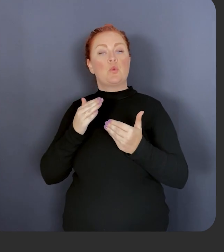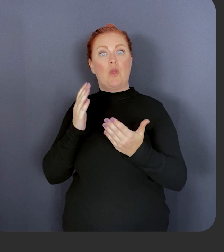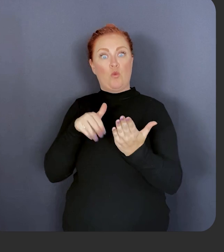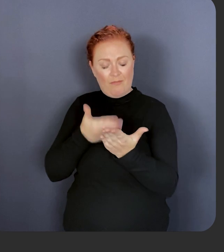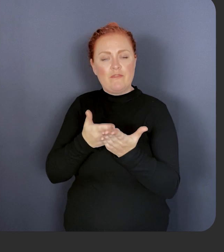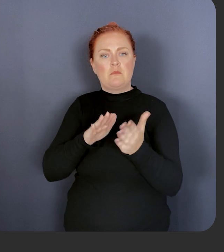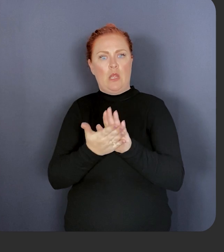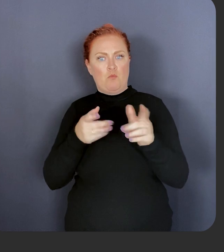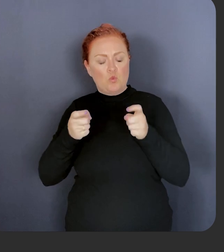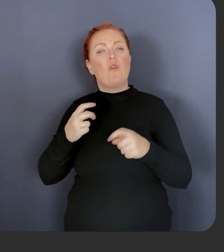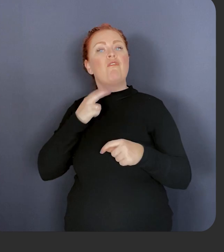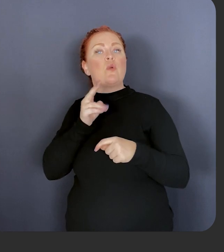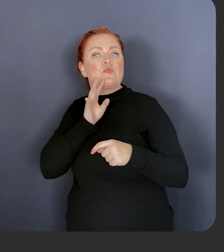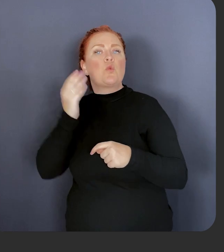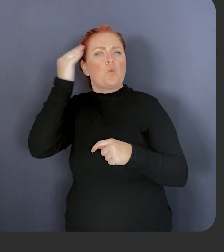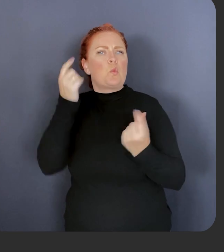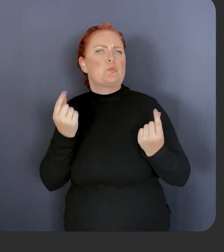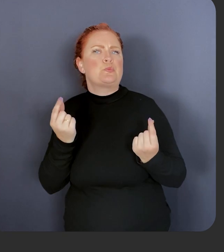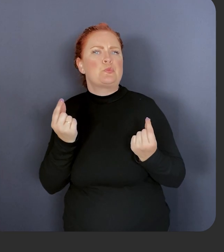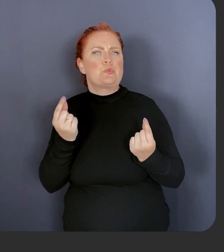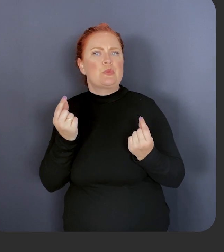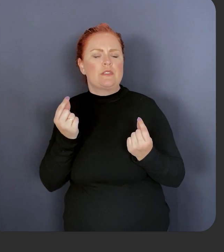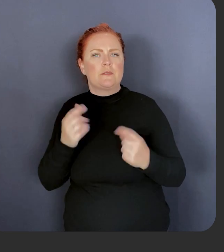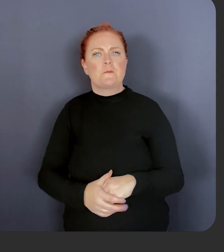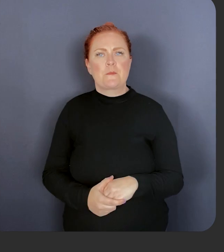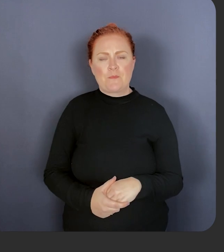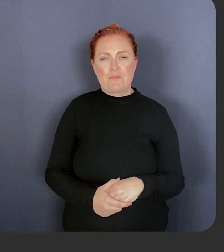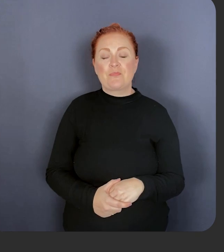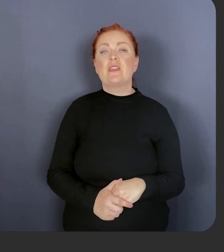and voiceover will know what to do with that known interaction.